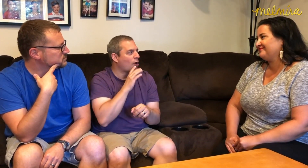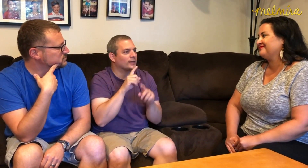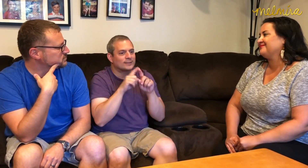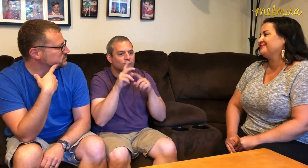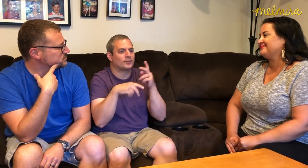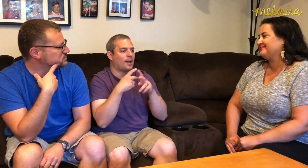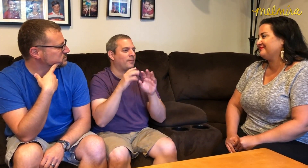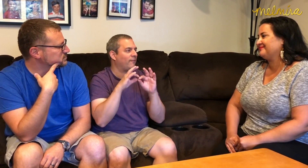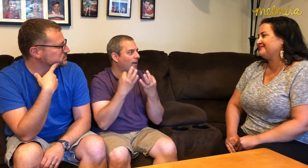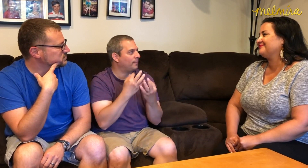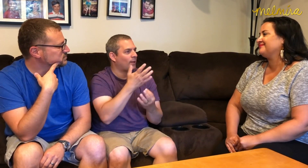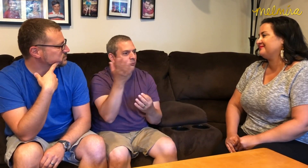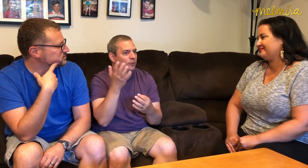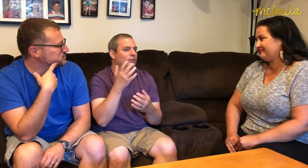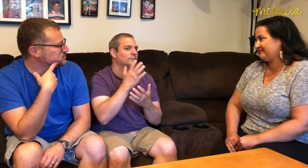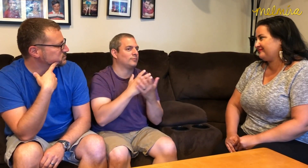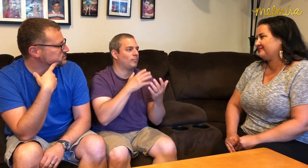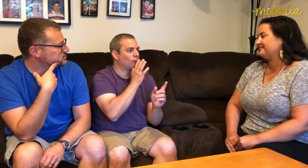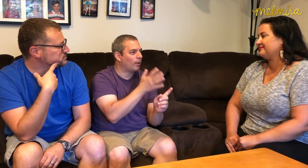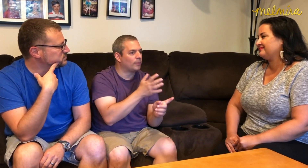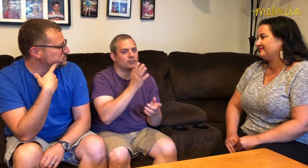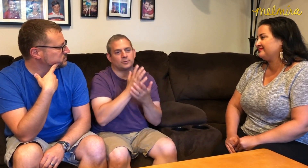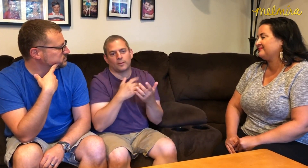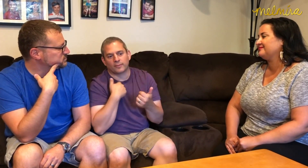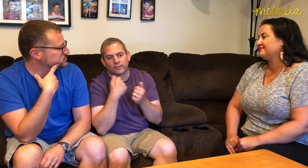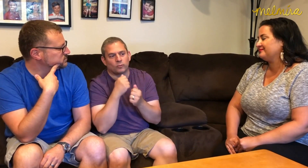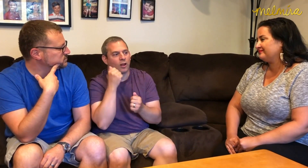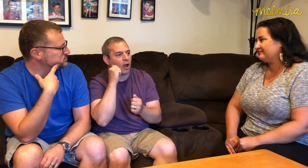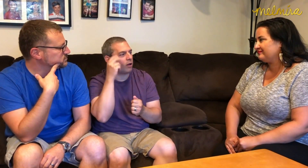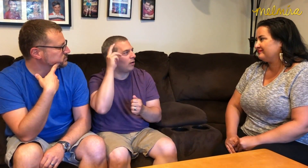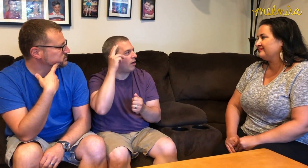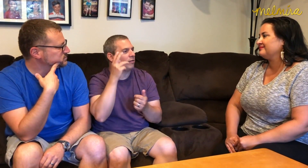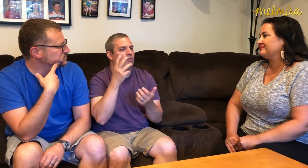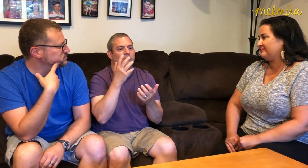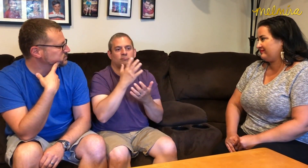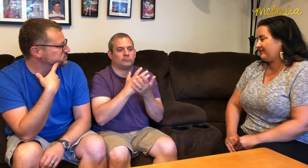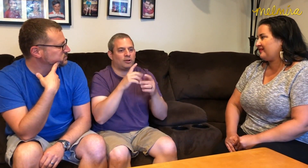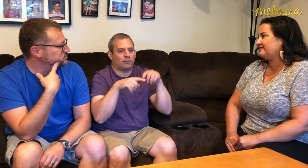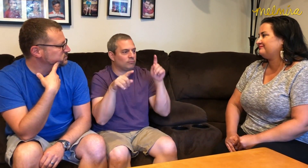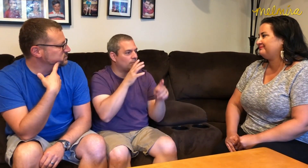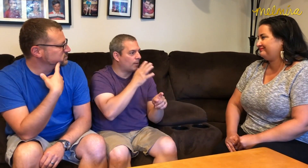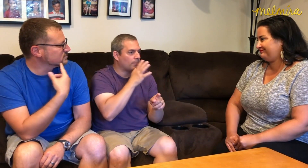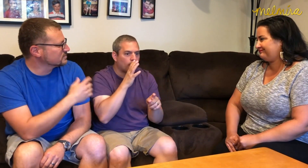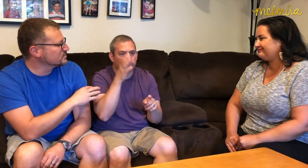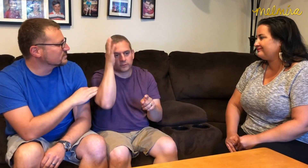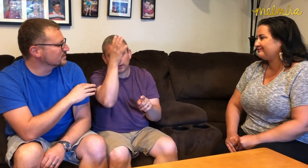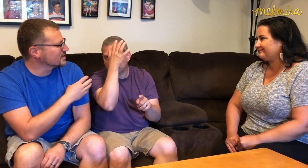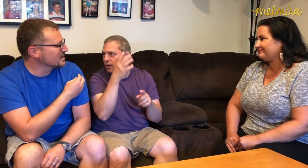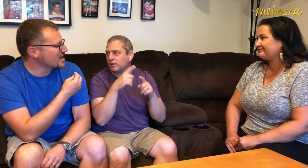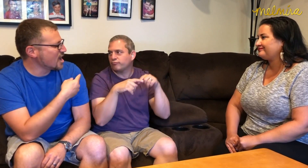There are different types of families out there. Some live with grandparents, aunts and uncles, some with both moms, others with both dads, etc.